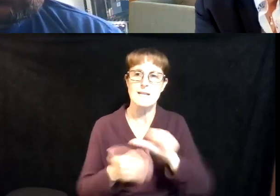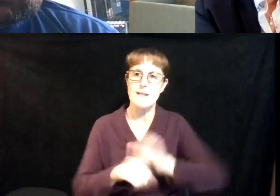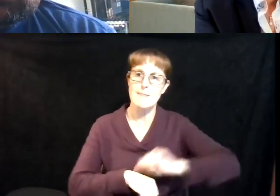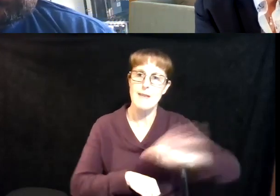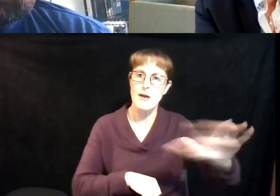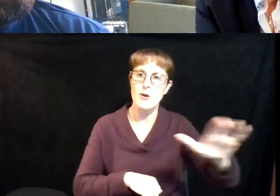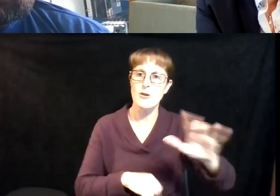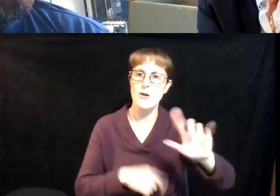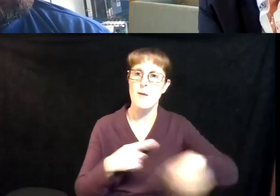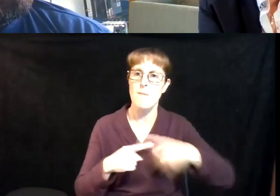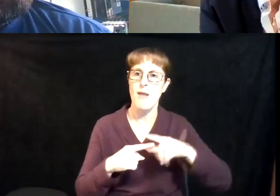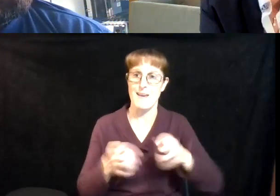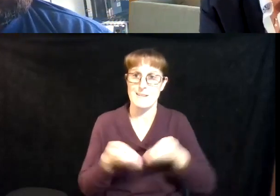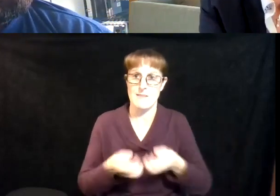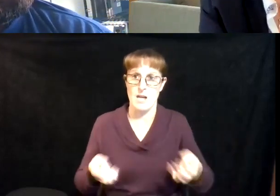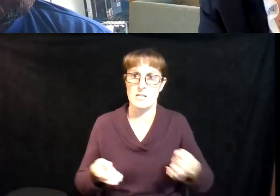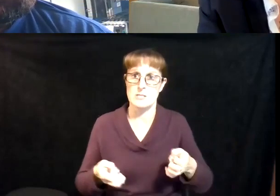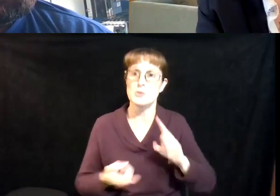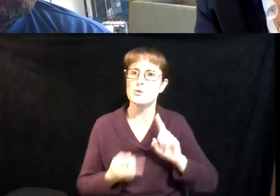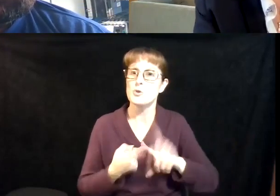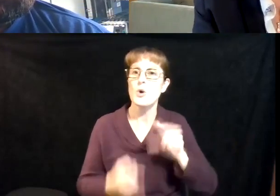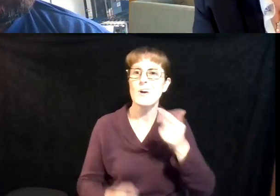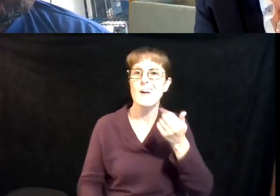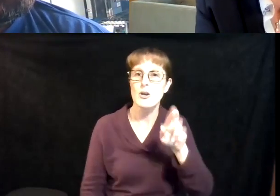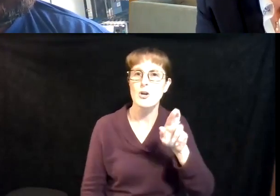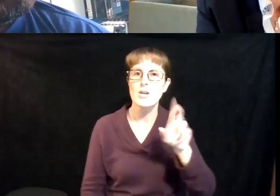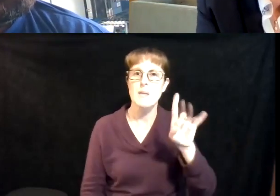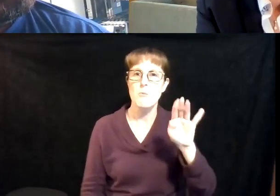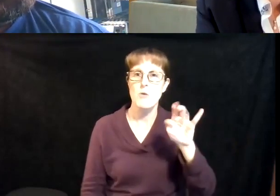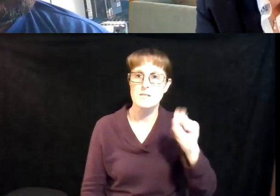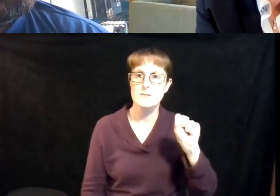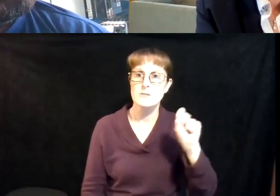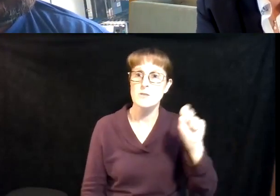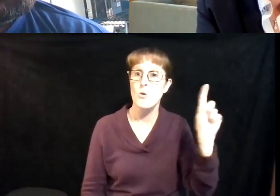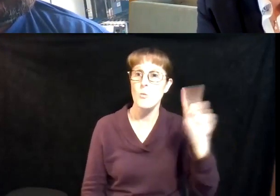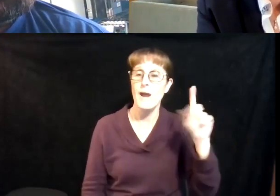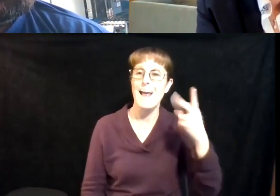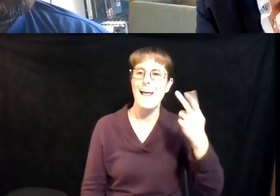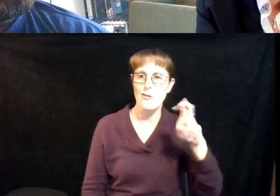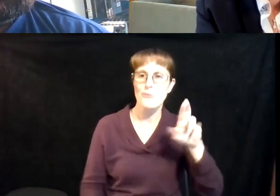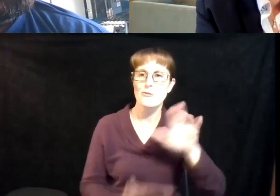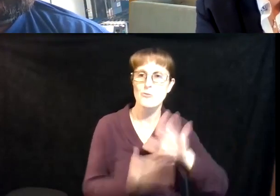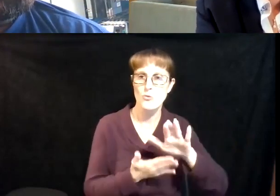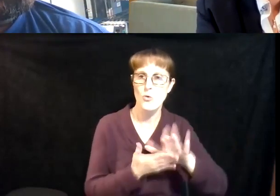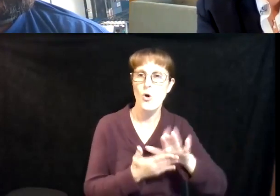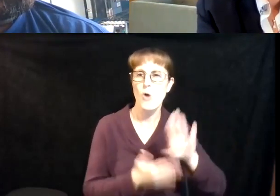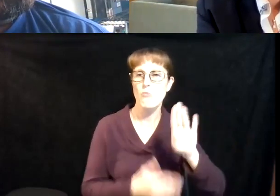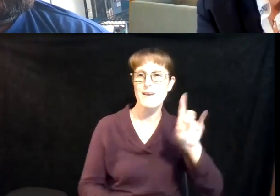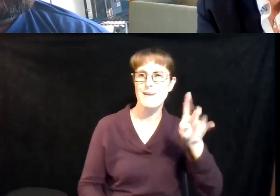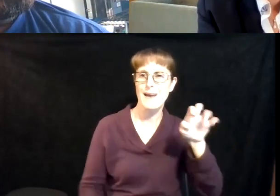Professor Emeritus at The Heller School at Brandeis University. Born in Leipzig, Germany,